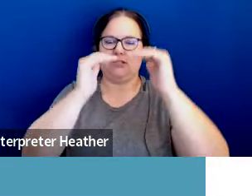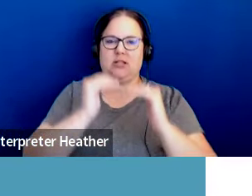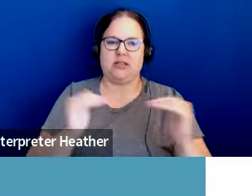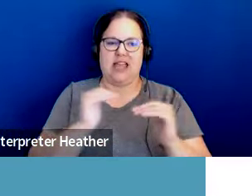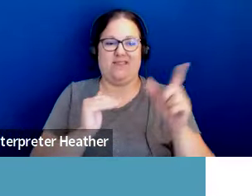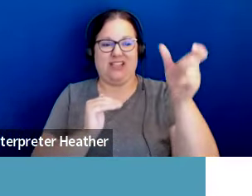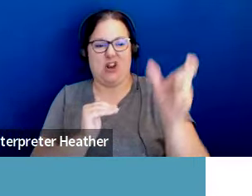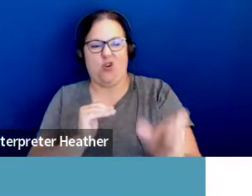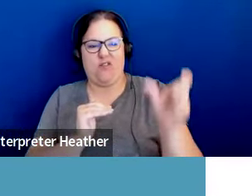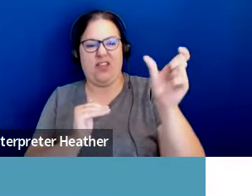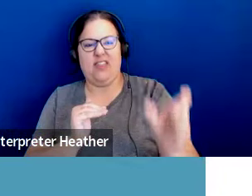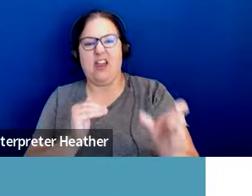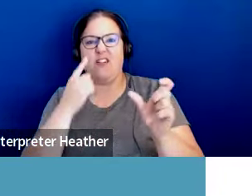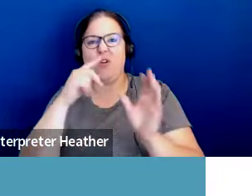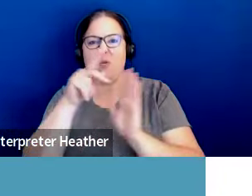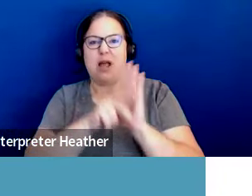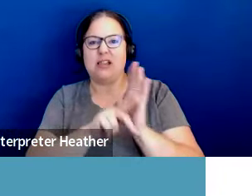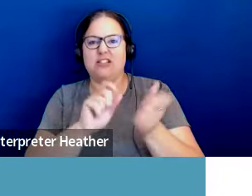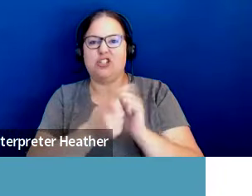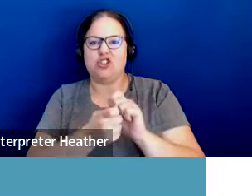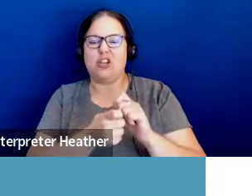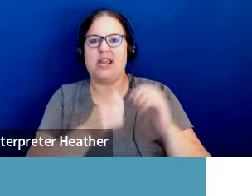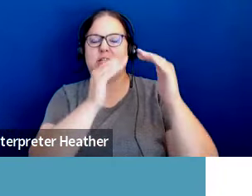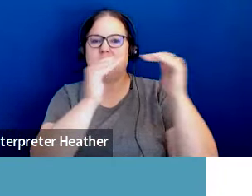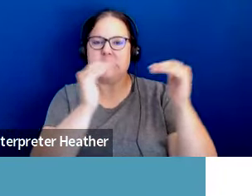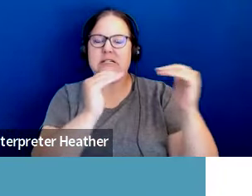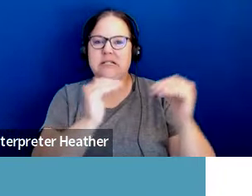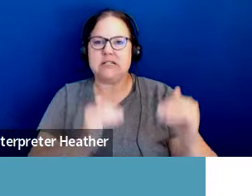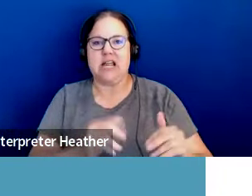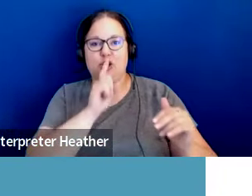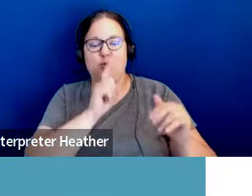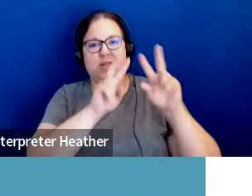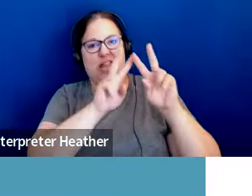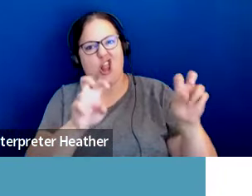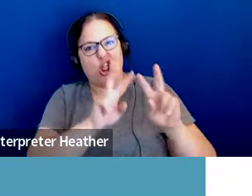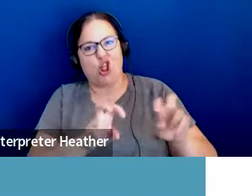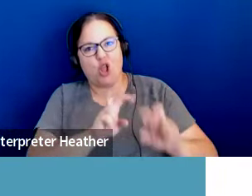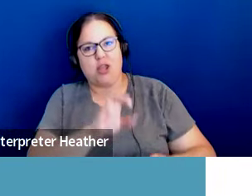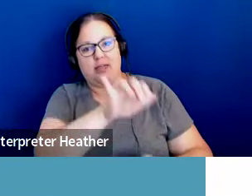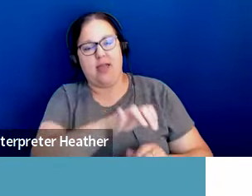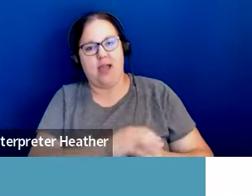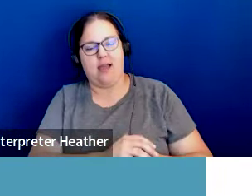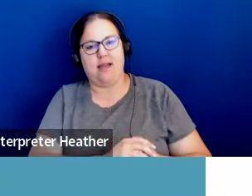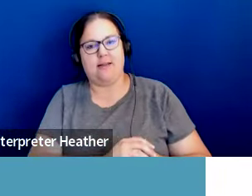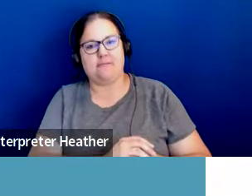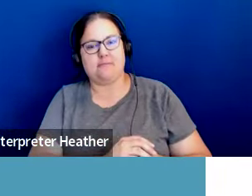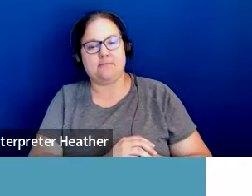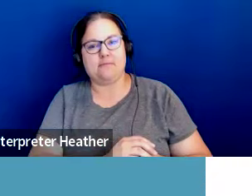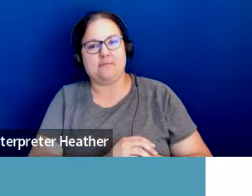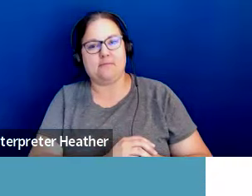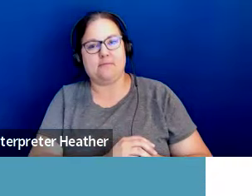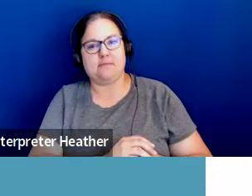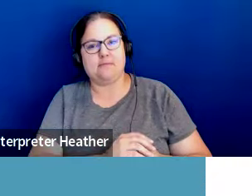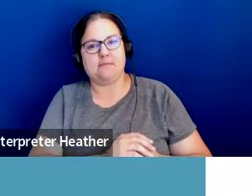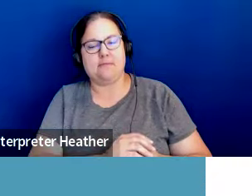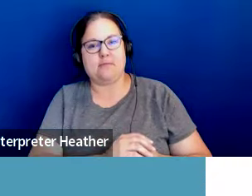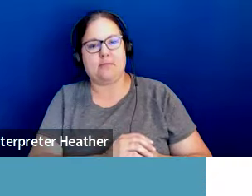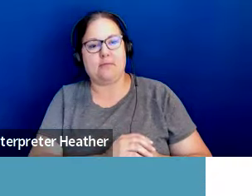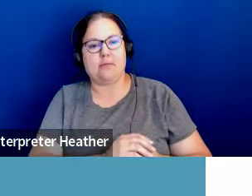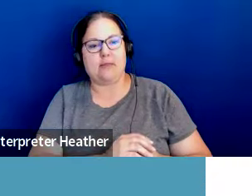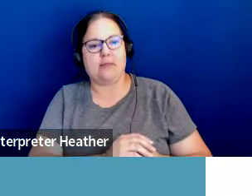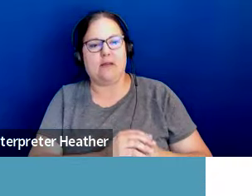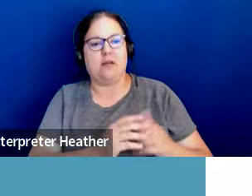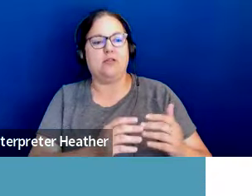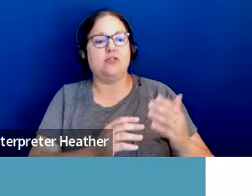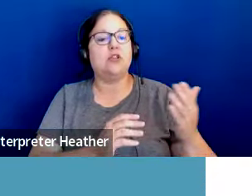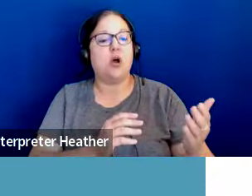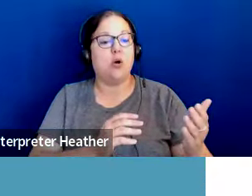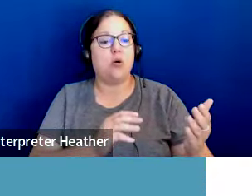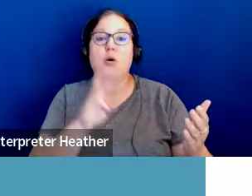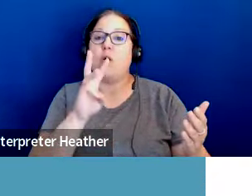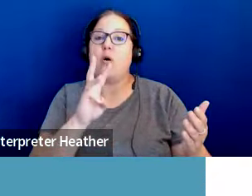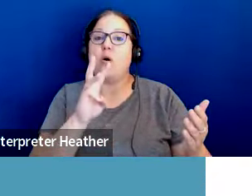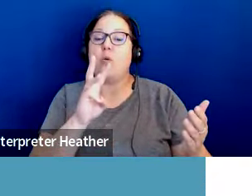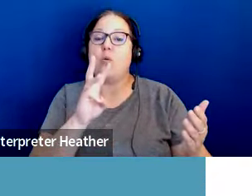slide. And as we were looking at that, we looked at wellness checks. Could they be telehealth in